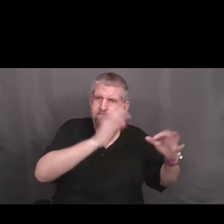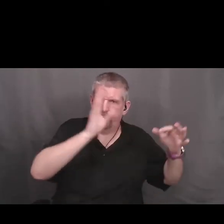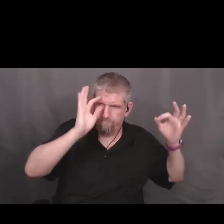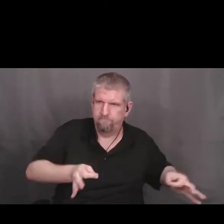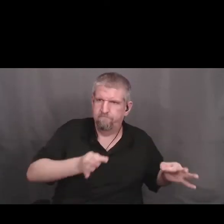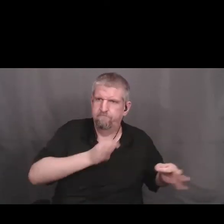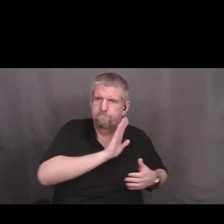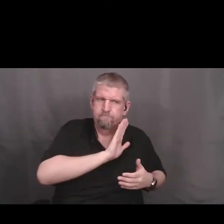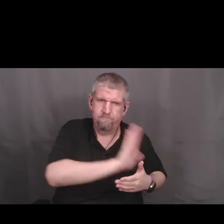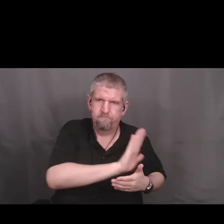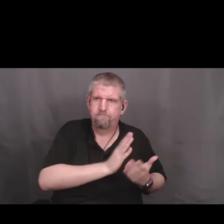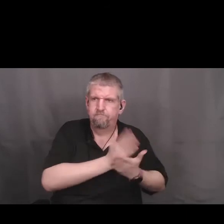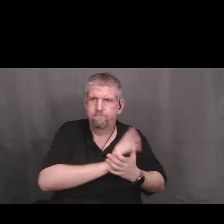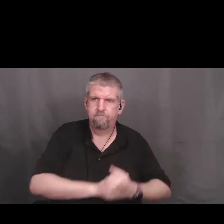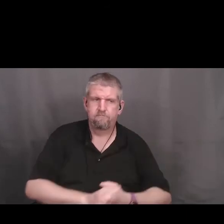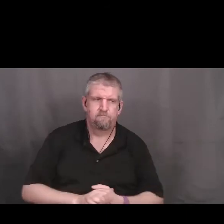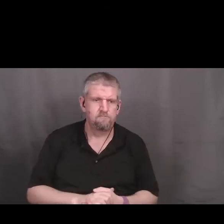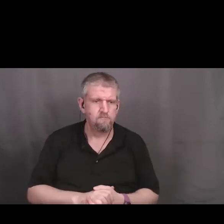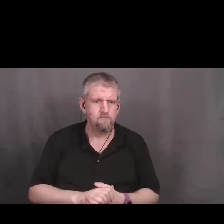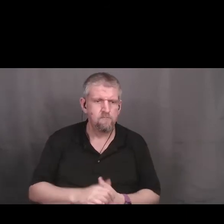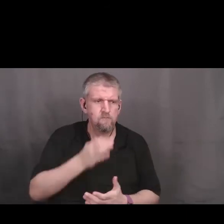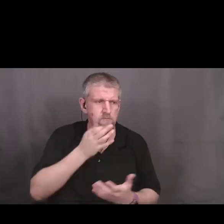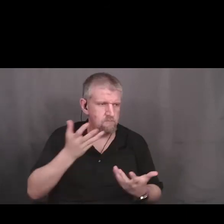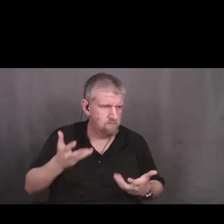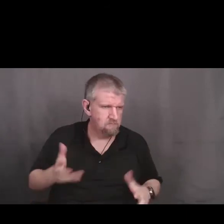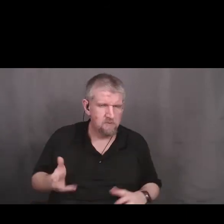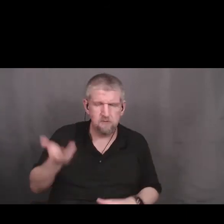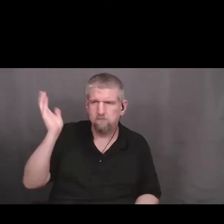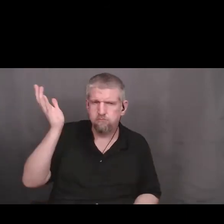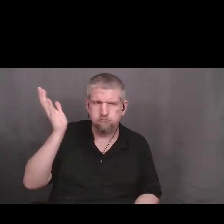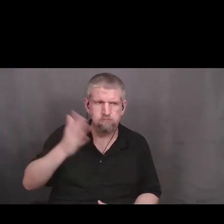All right, so we are done with the presentation,